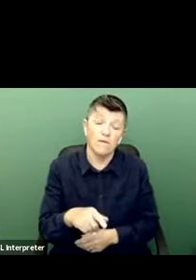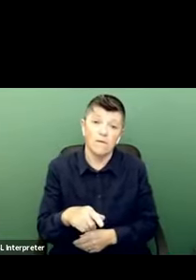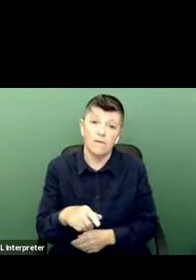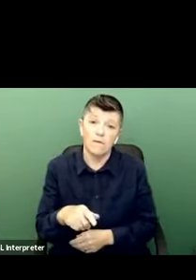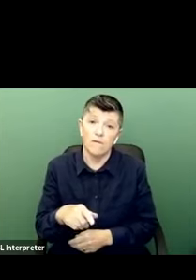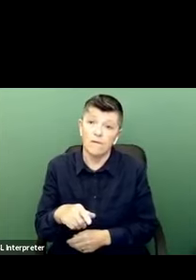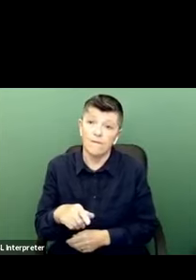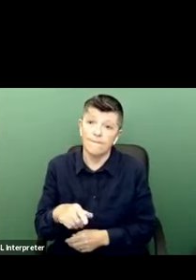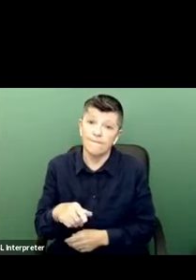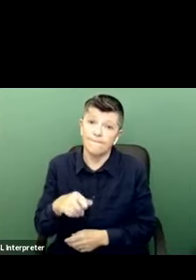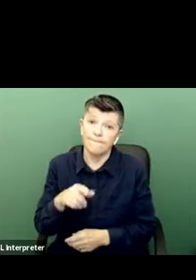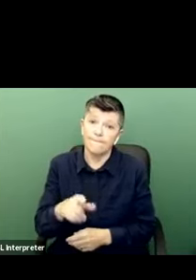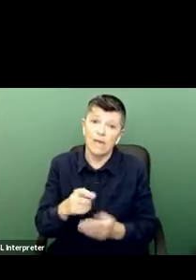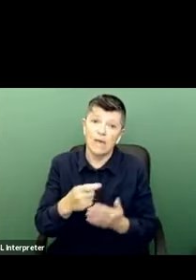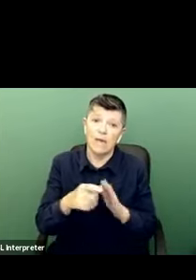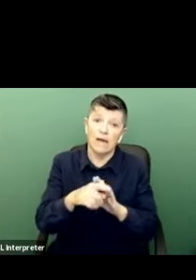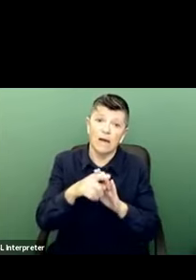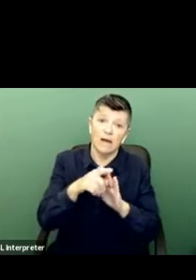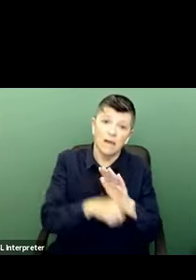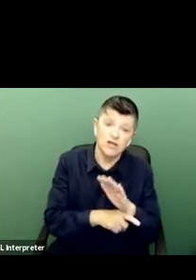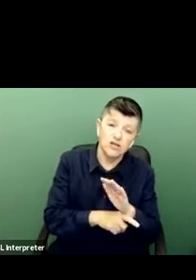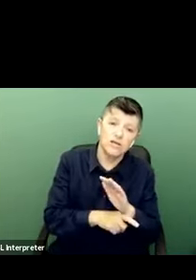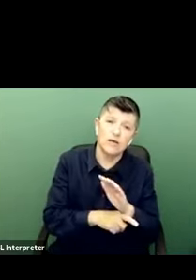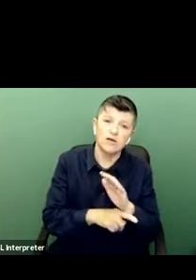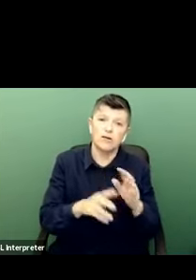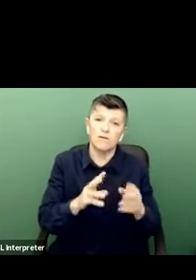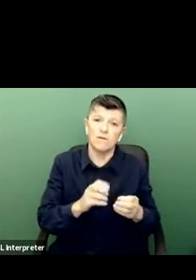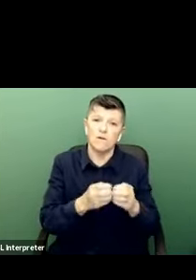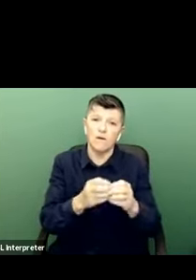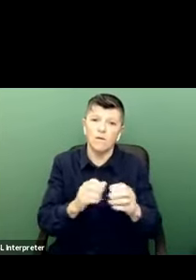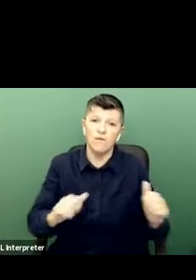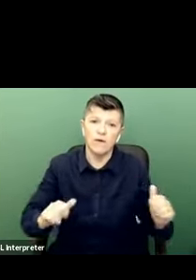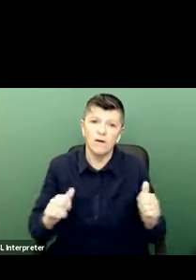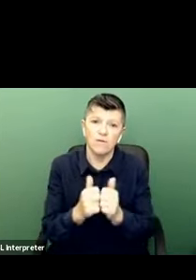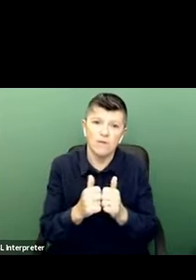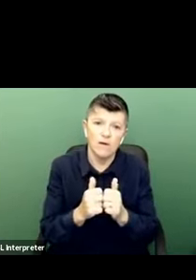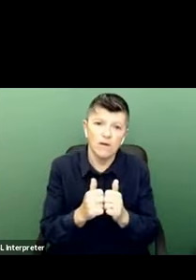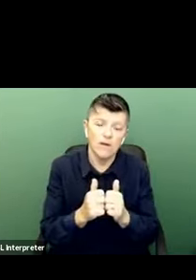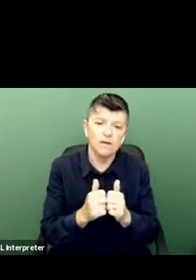Medicines Sans Frontiers have been so effective in helping to protect and advance